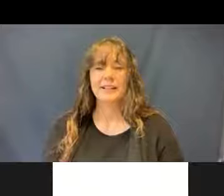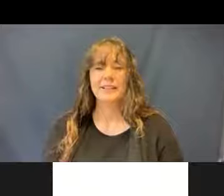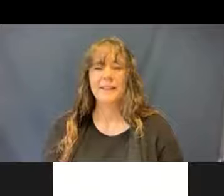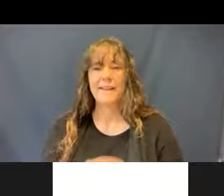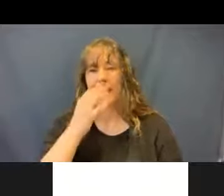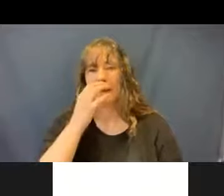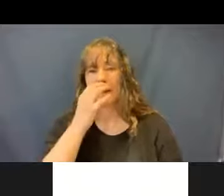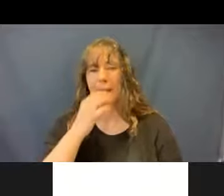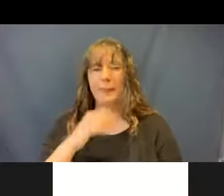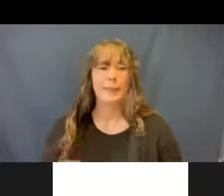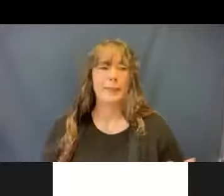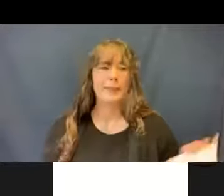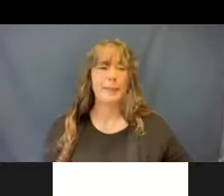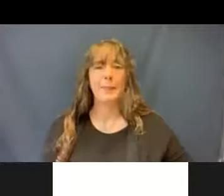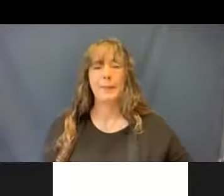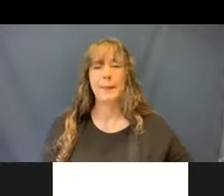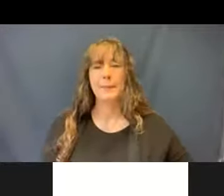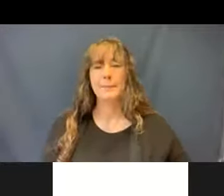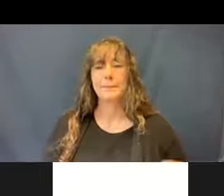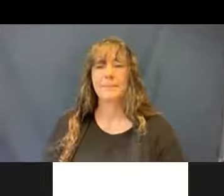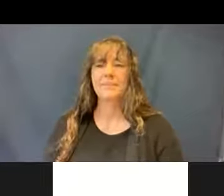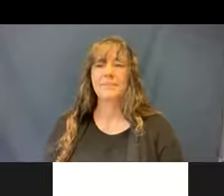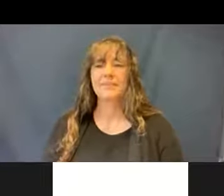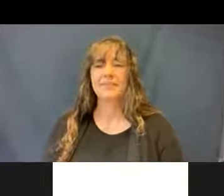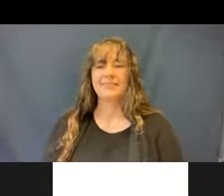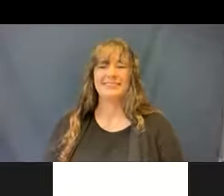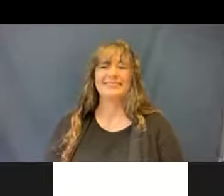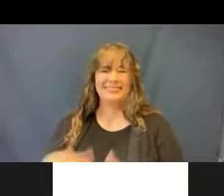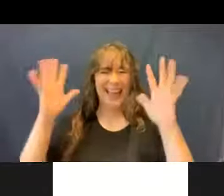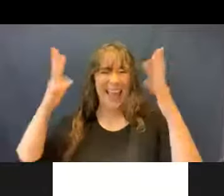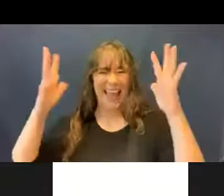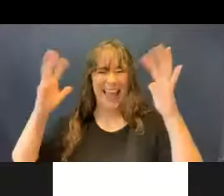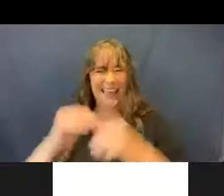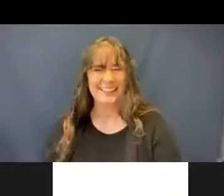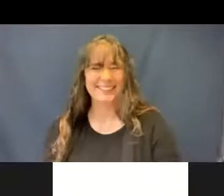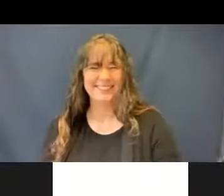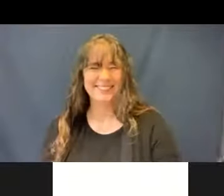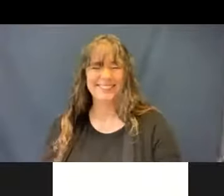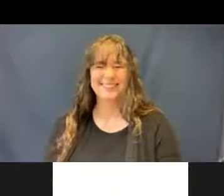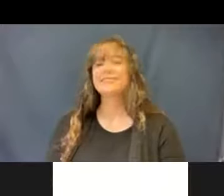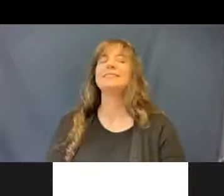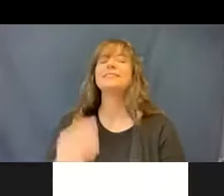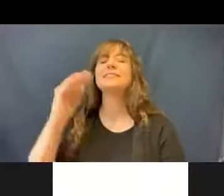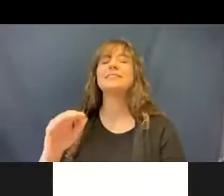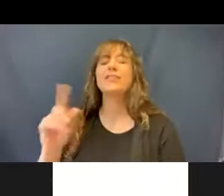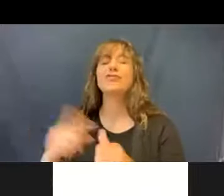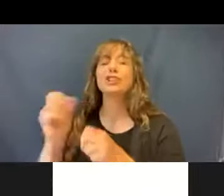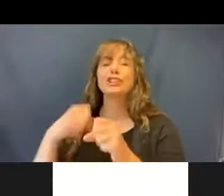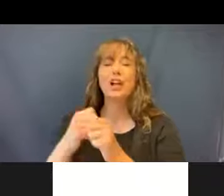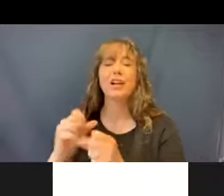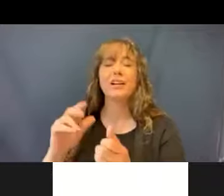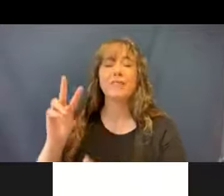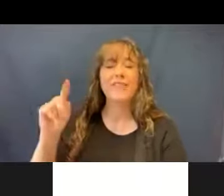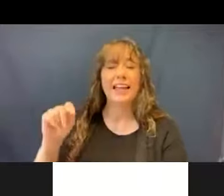Yay! We'll go with the other first year vet student, Madisen?